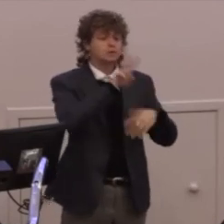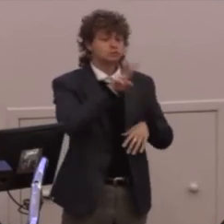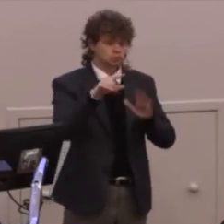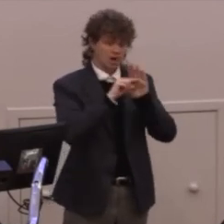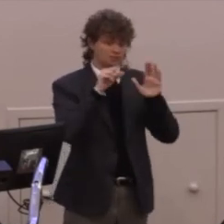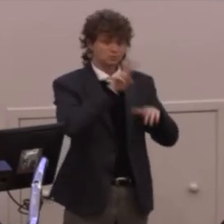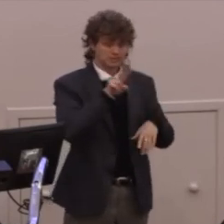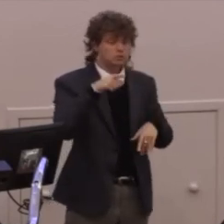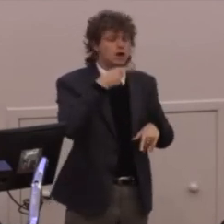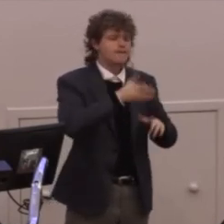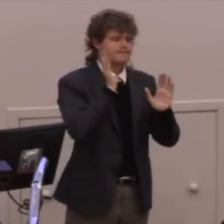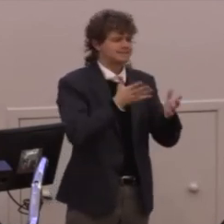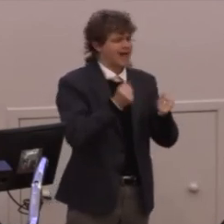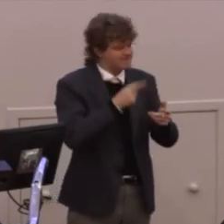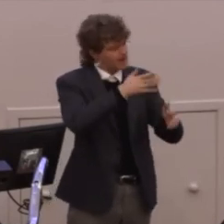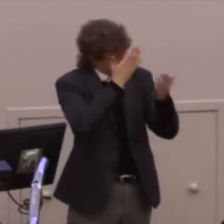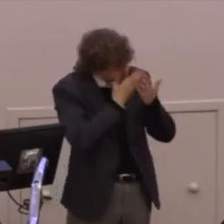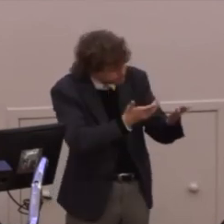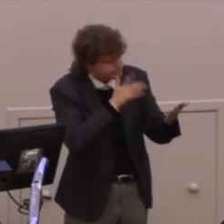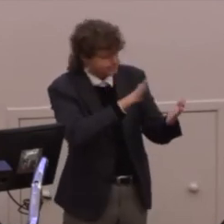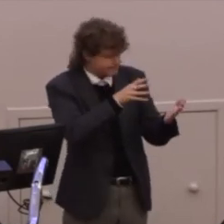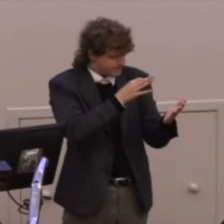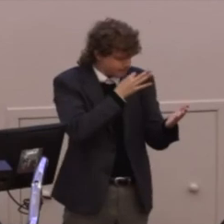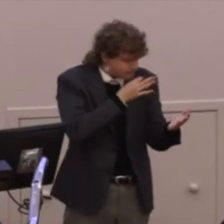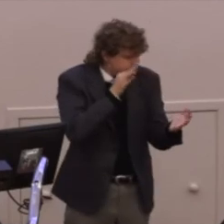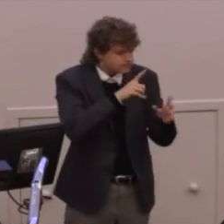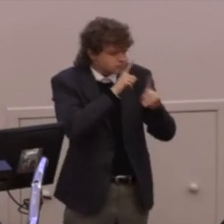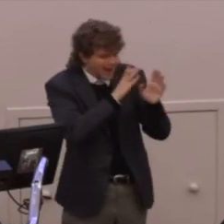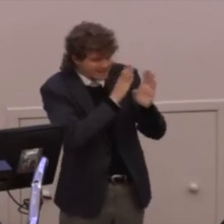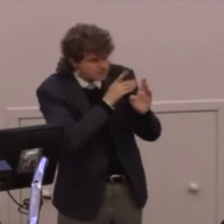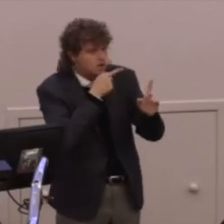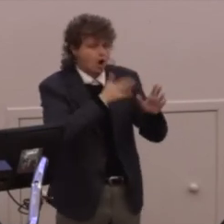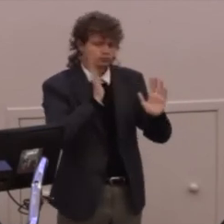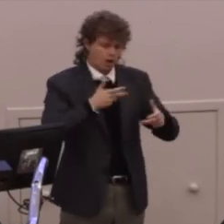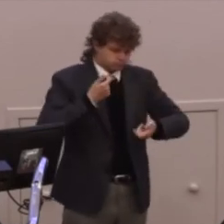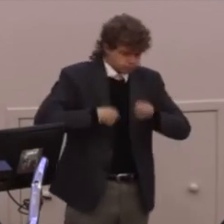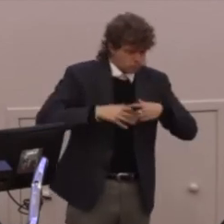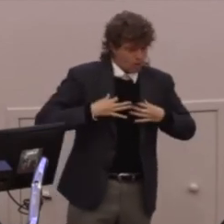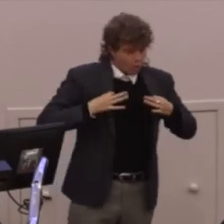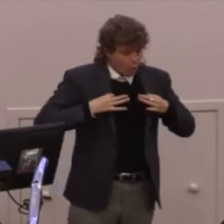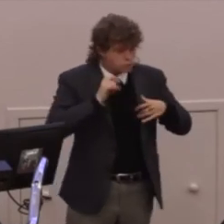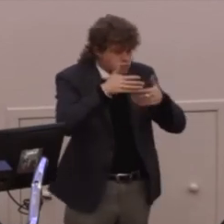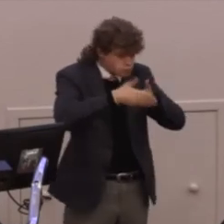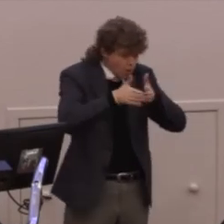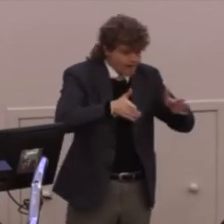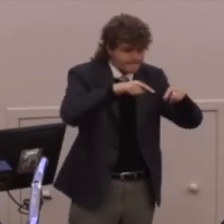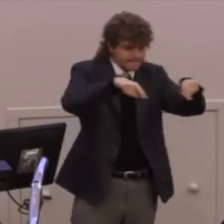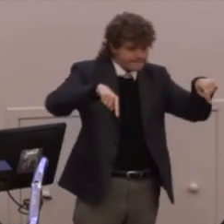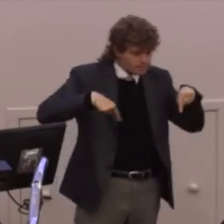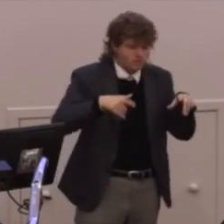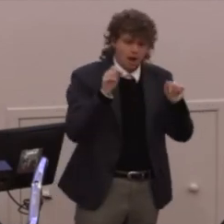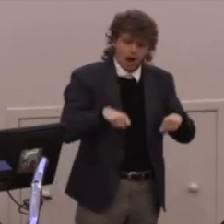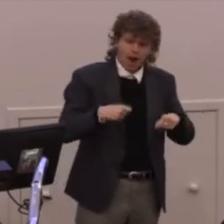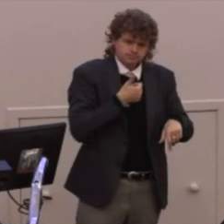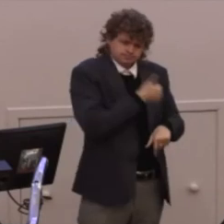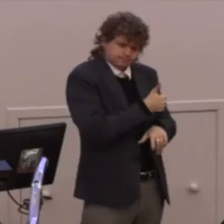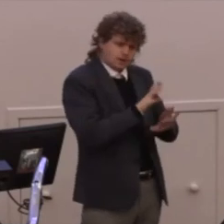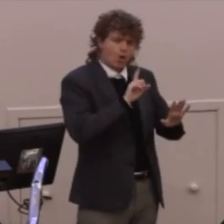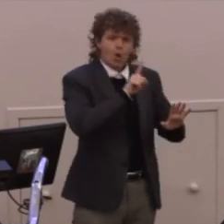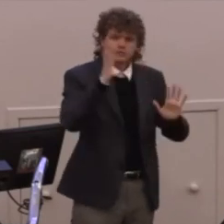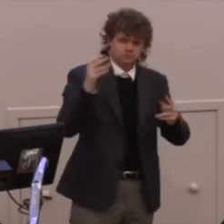be able to change her clothes in her room with a proper door for privacy.